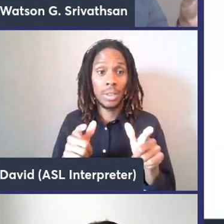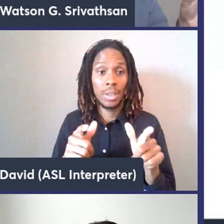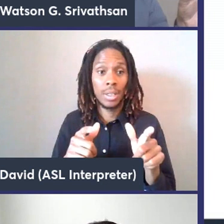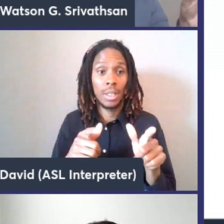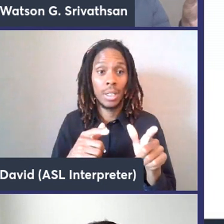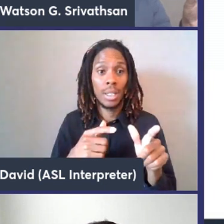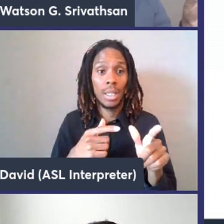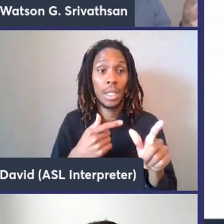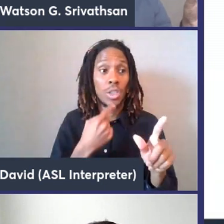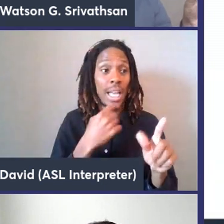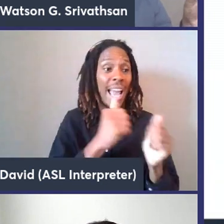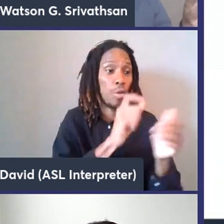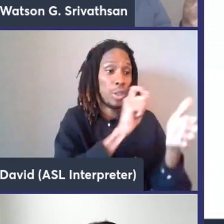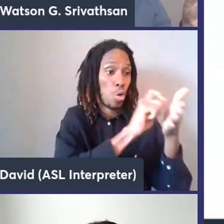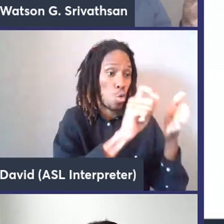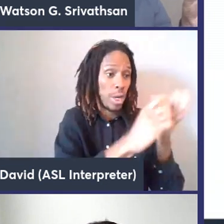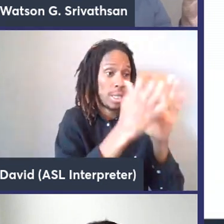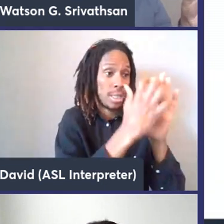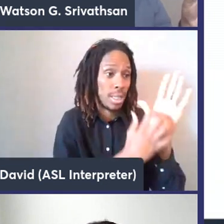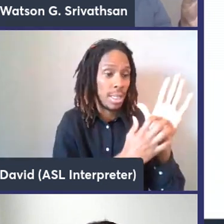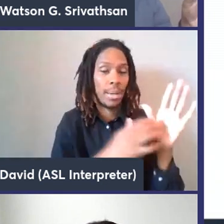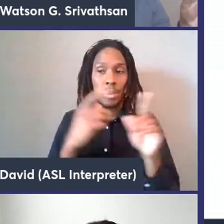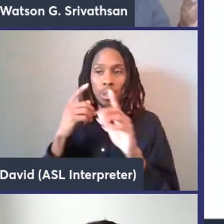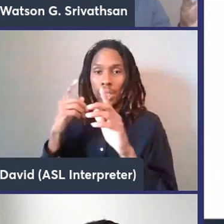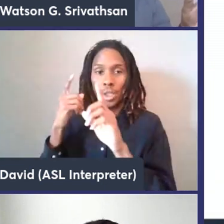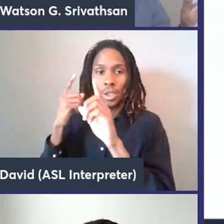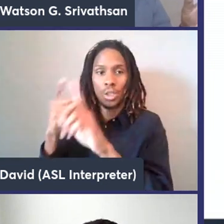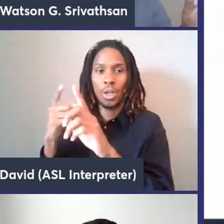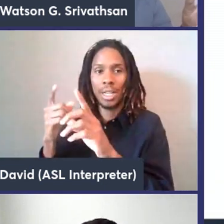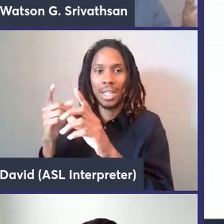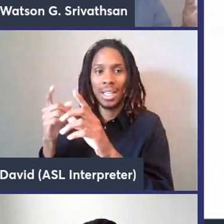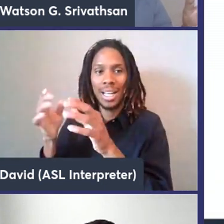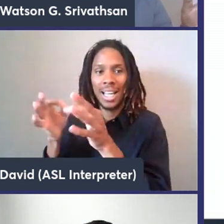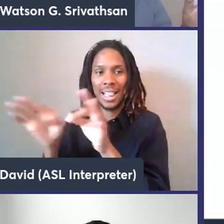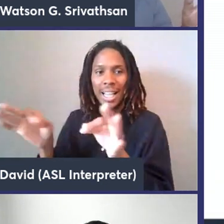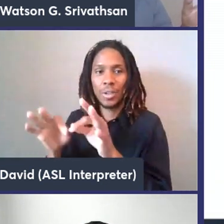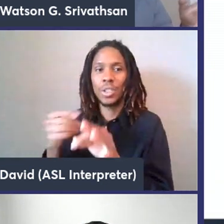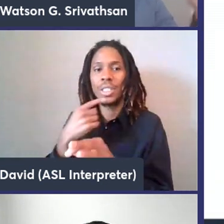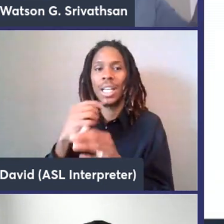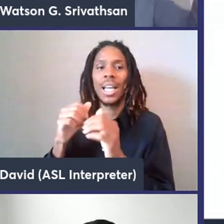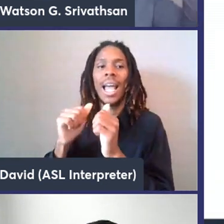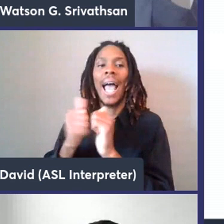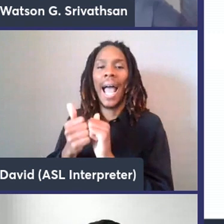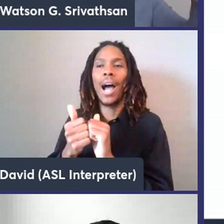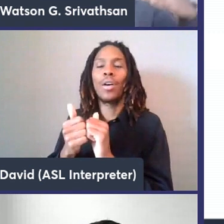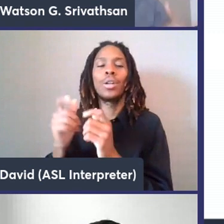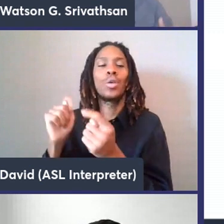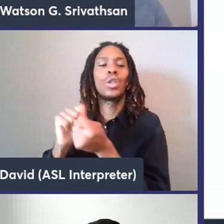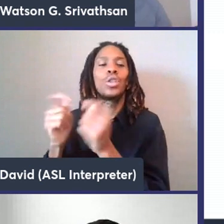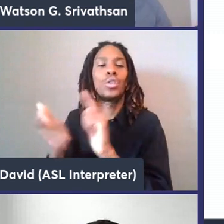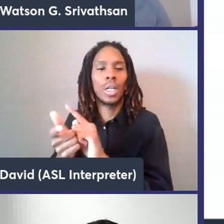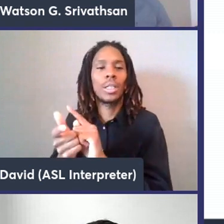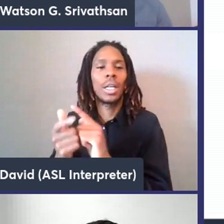and in the target language, you also say how you would like that to be translated. Okay. - You give multiple examples,